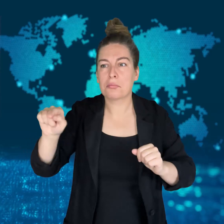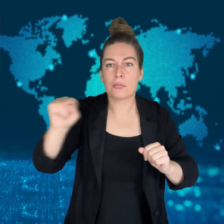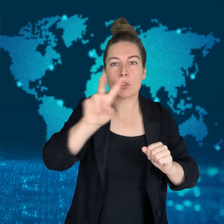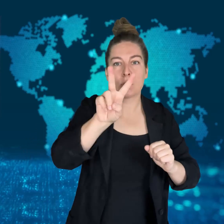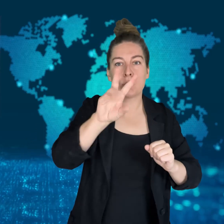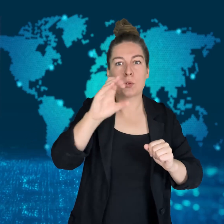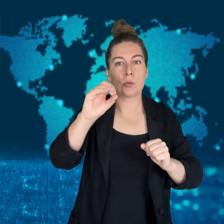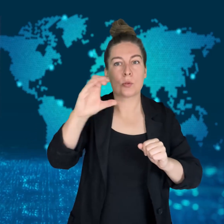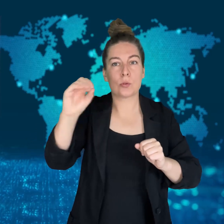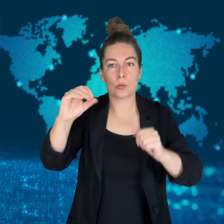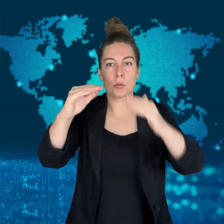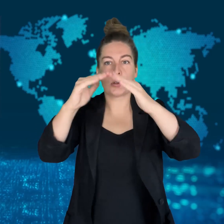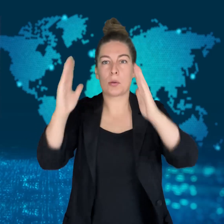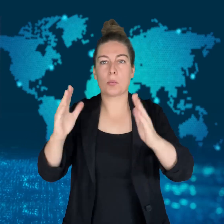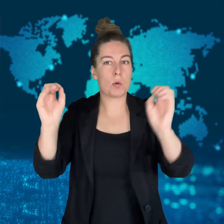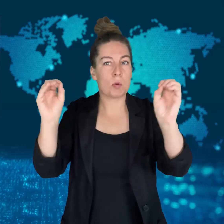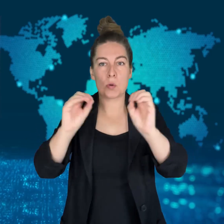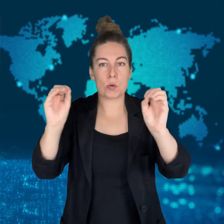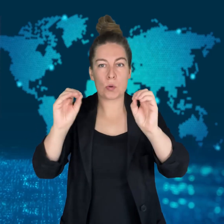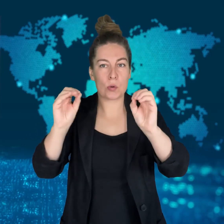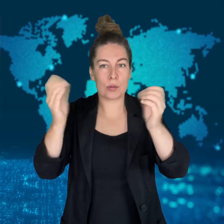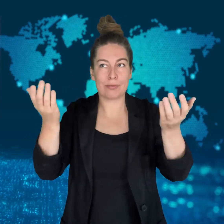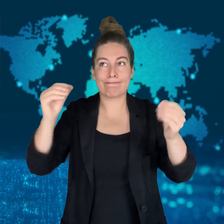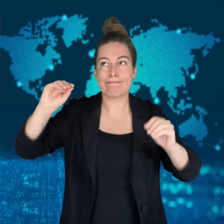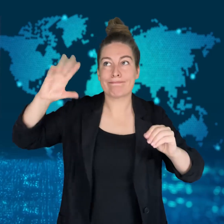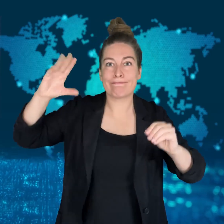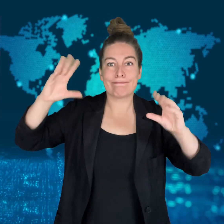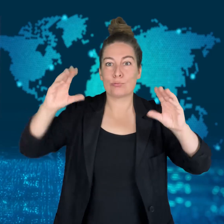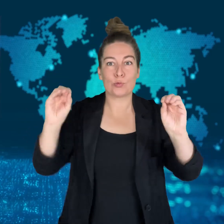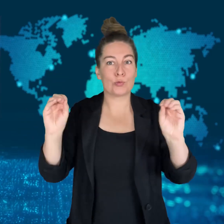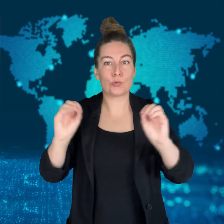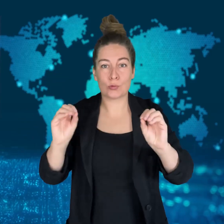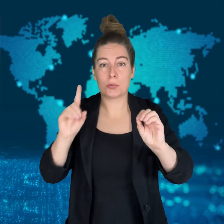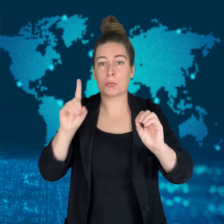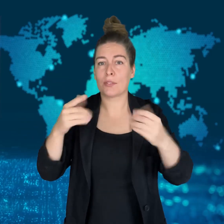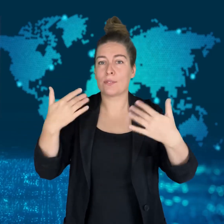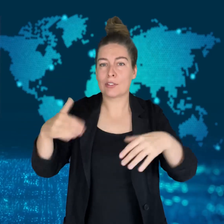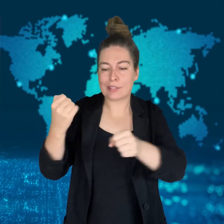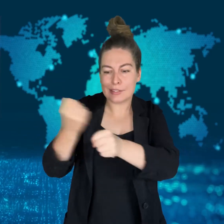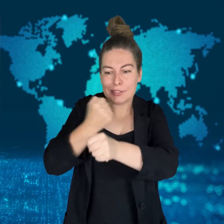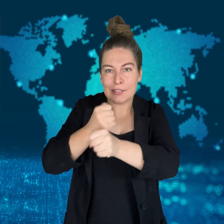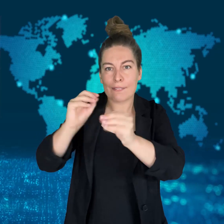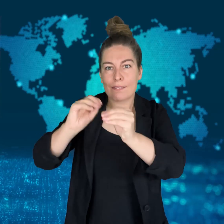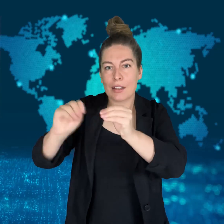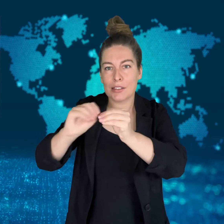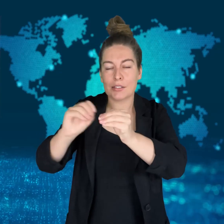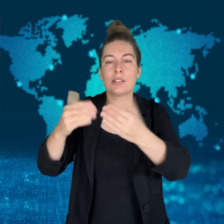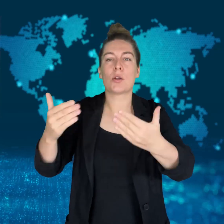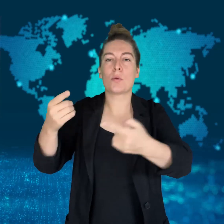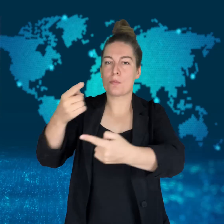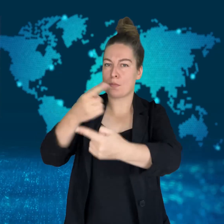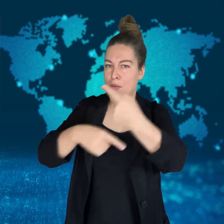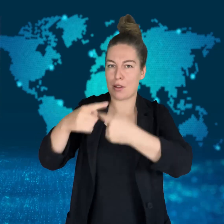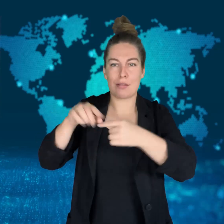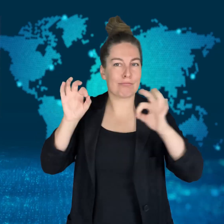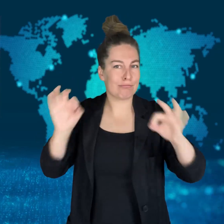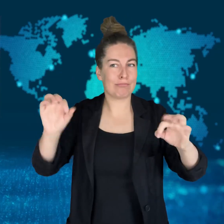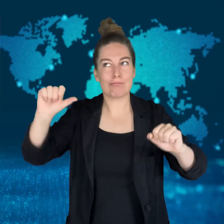and around 200 buildings were left without power in the city's center.